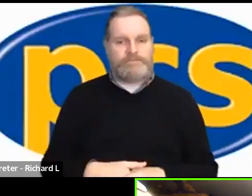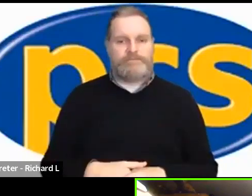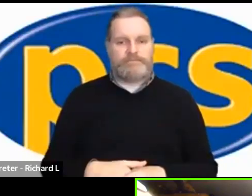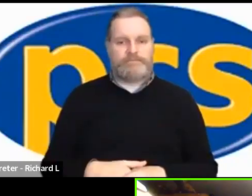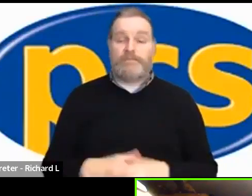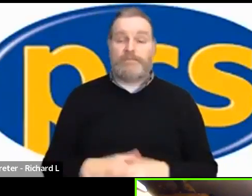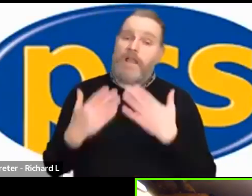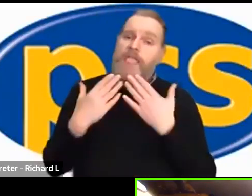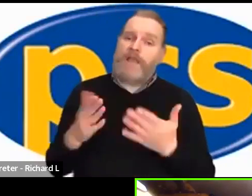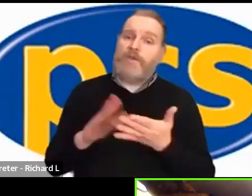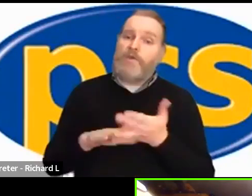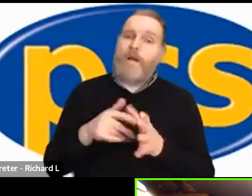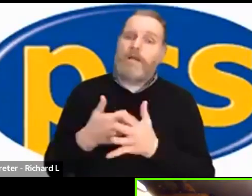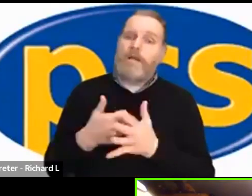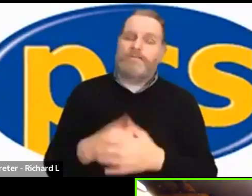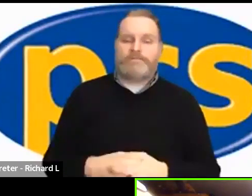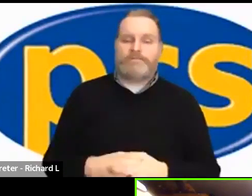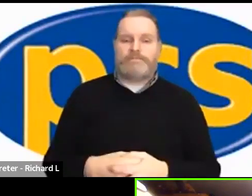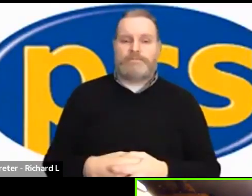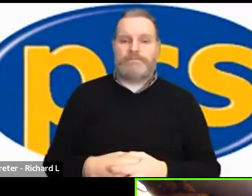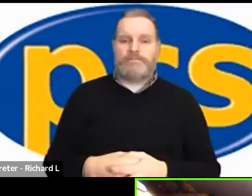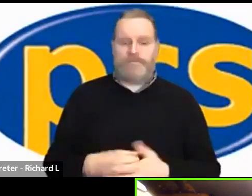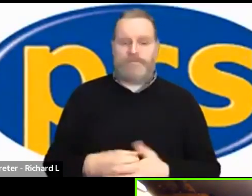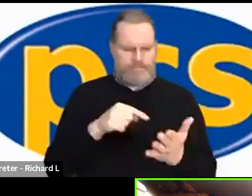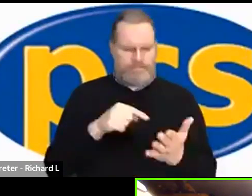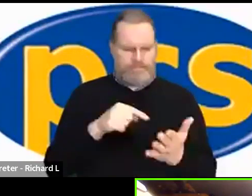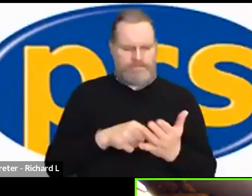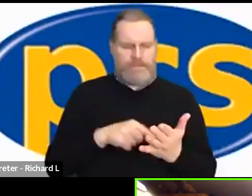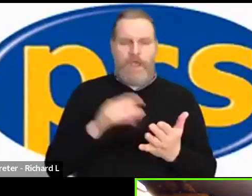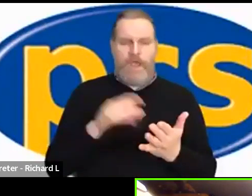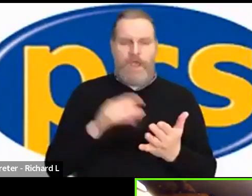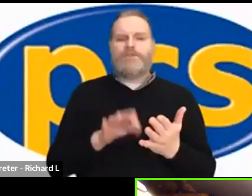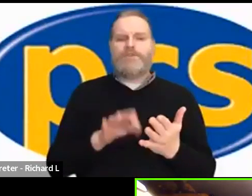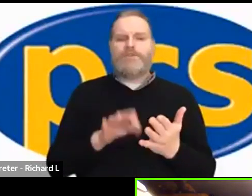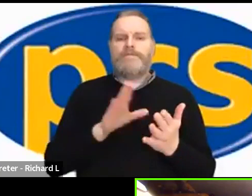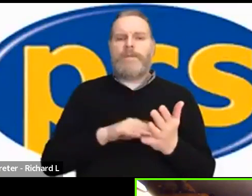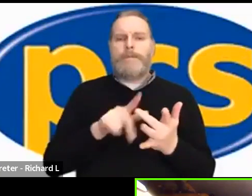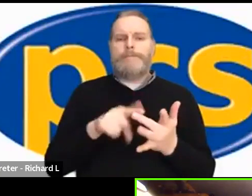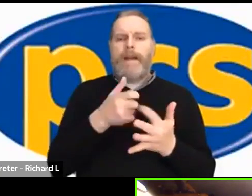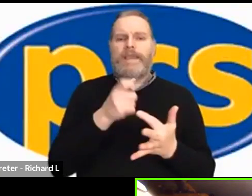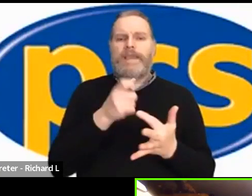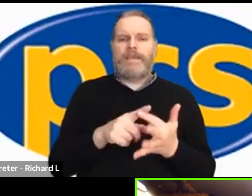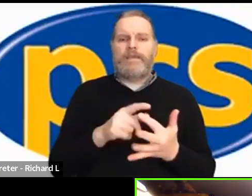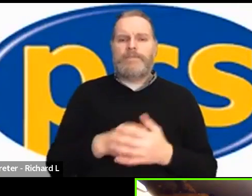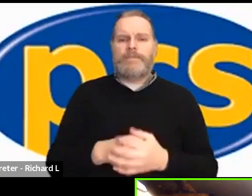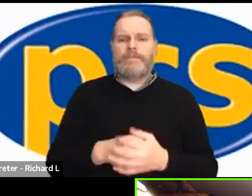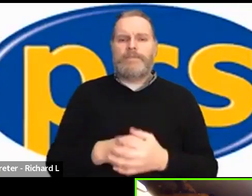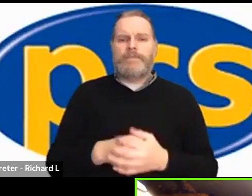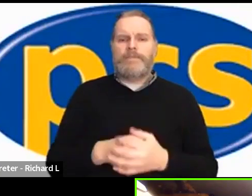Okay. Thank you. Okay, thank Okay, thank you just very quickly, Mike, the the employees told me that anyone who